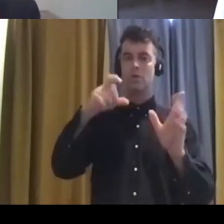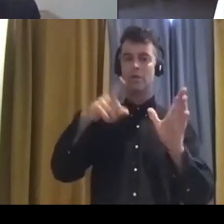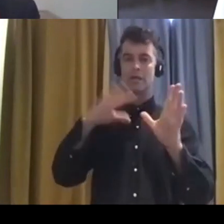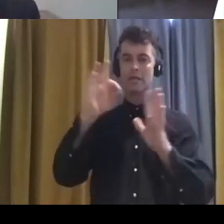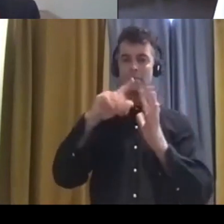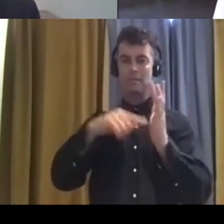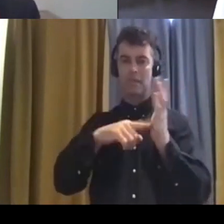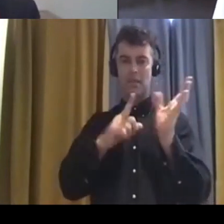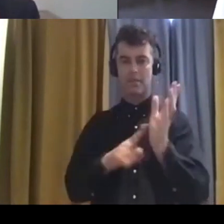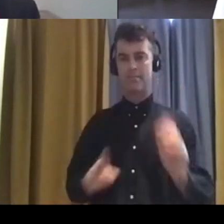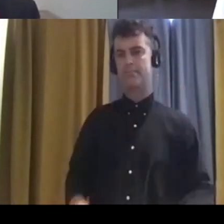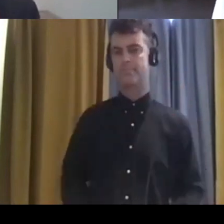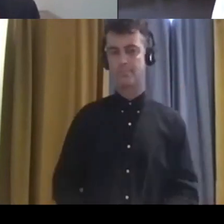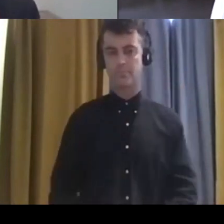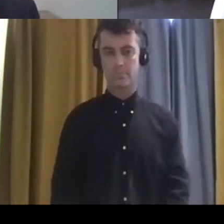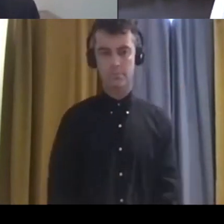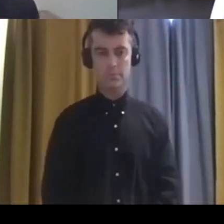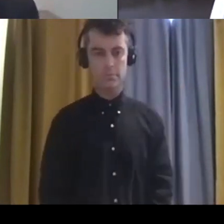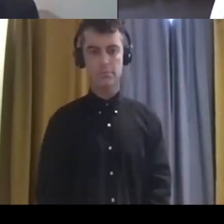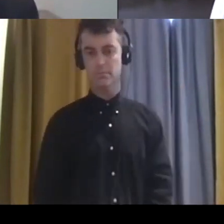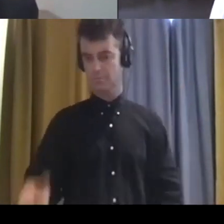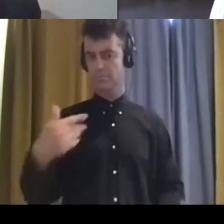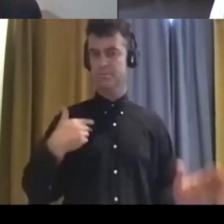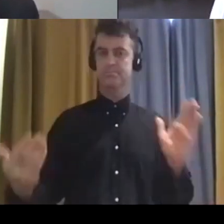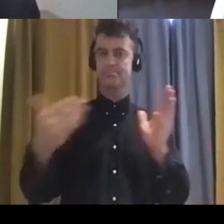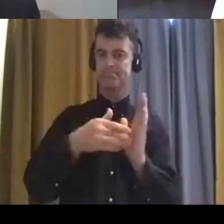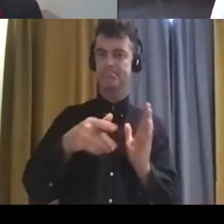come down to capital. Yeah. And I guess I'd add to that Rich. I think it's not you know